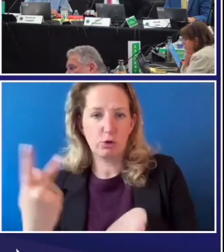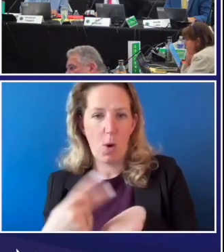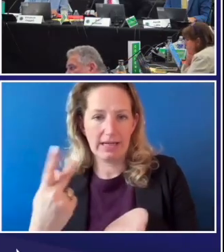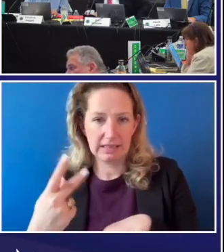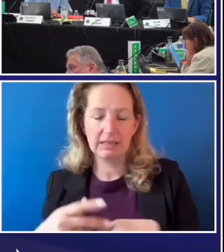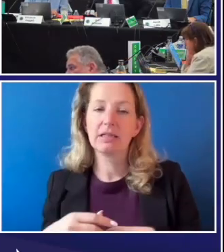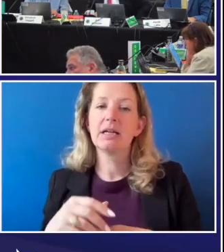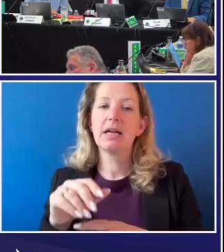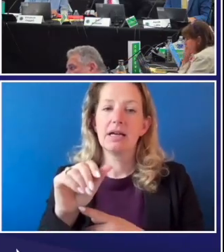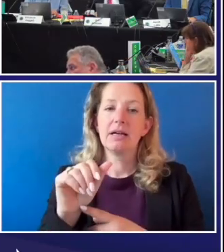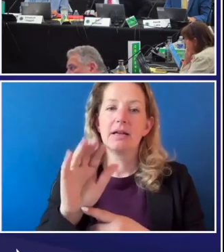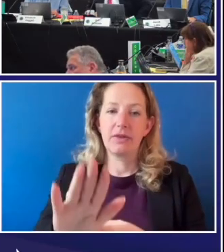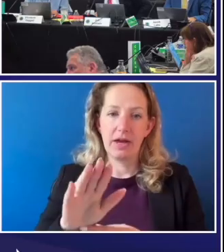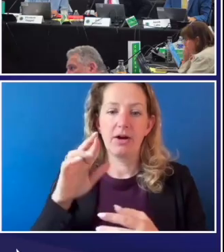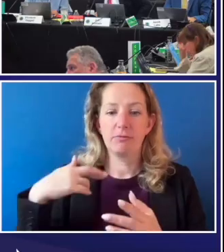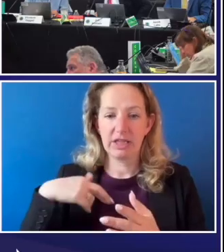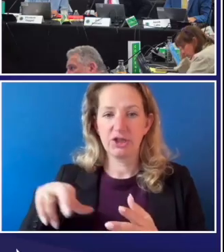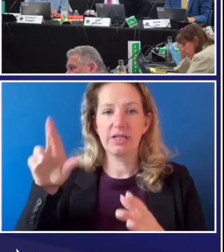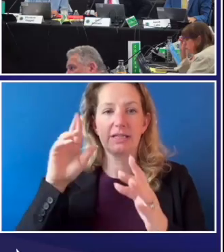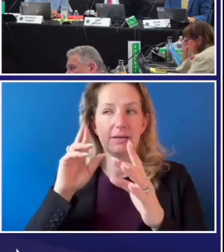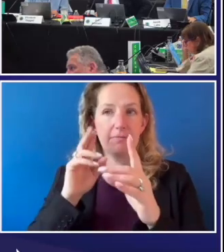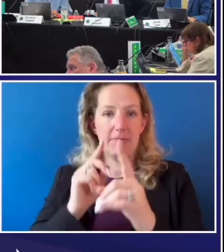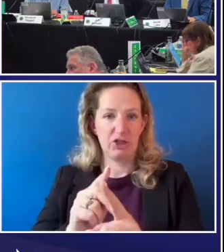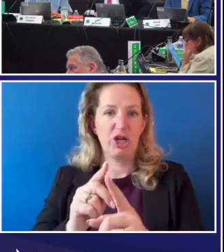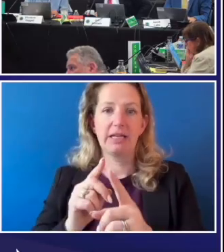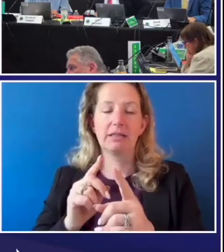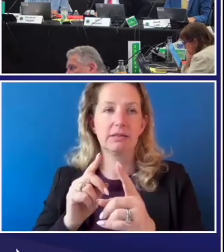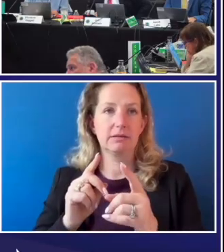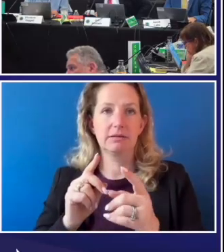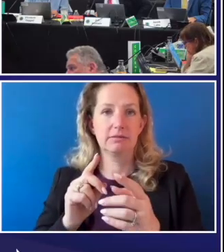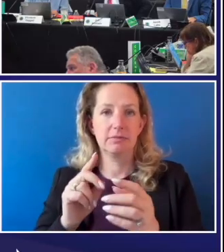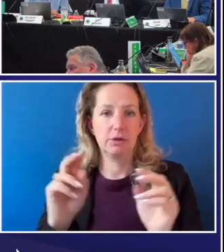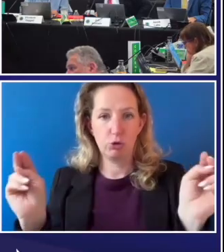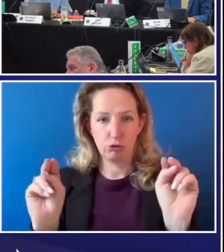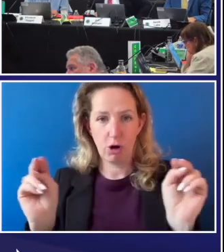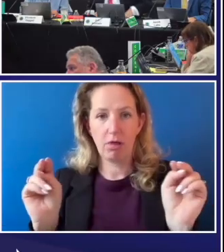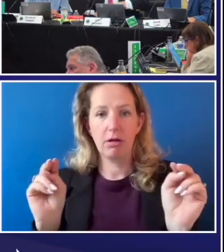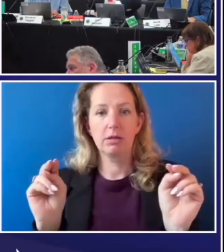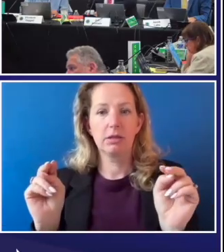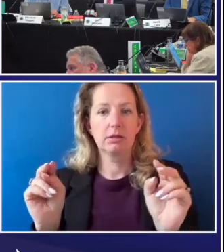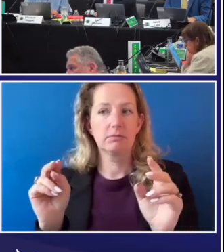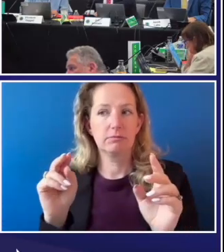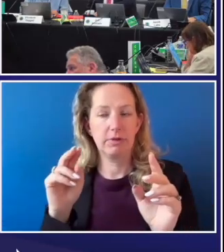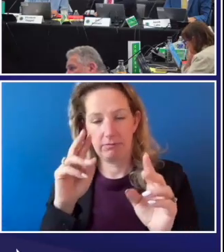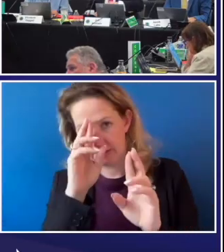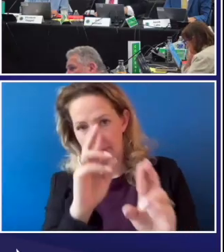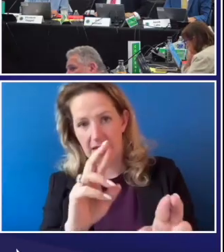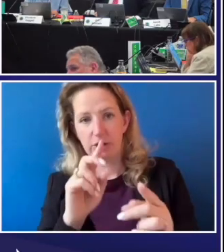mission to be neutral with respect to viewpoints, which generally doesn't need to be specifically religious viewpoints. Thank you, Jeff.